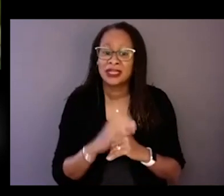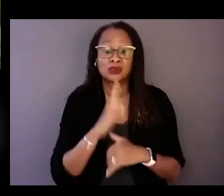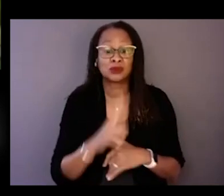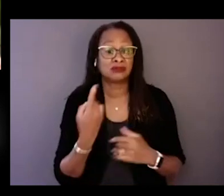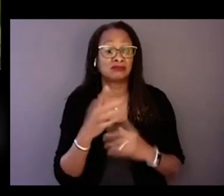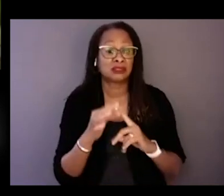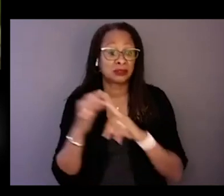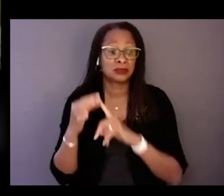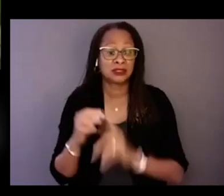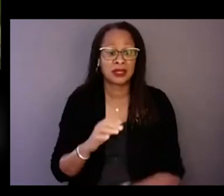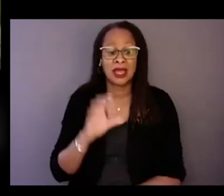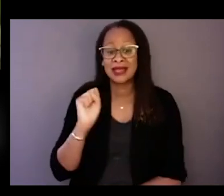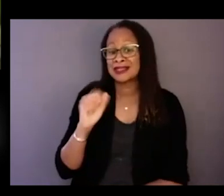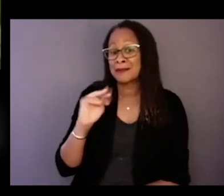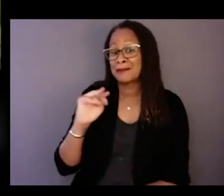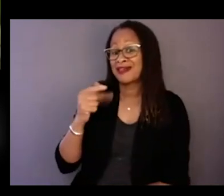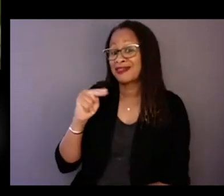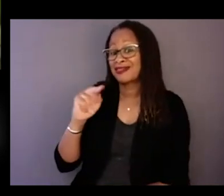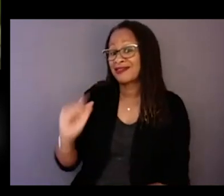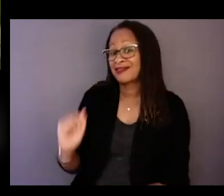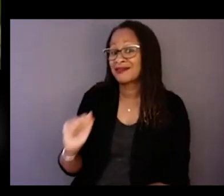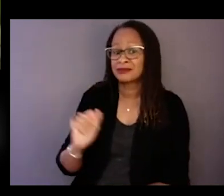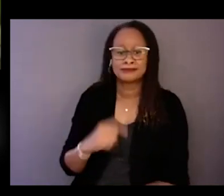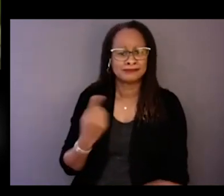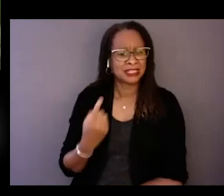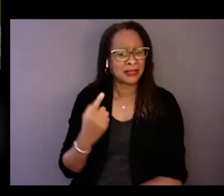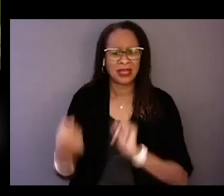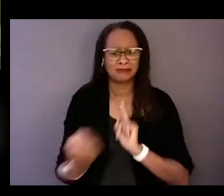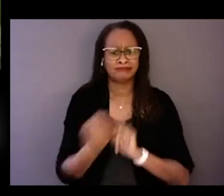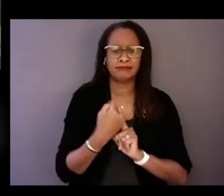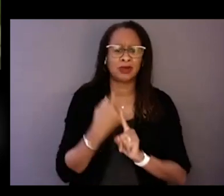I think something that really hit home with me is something actually Monica Lewinsky said